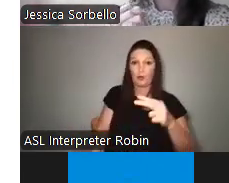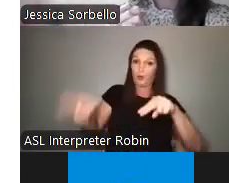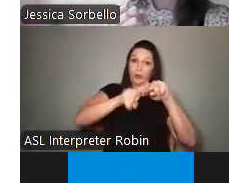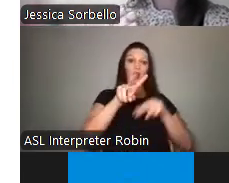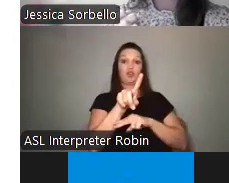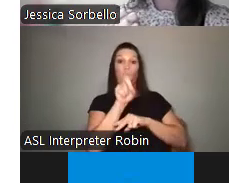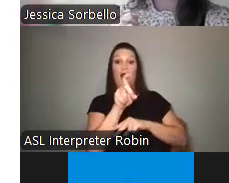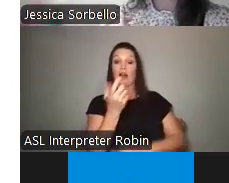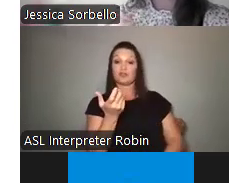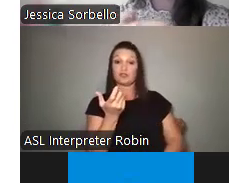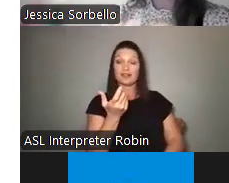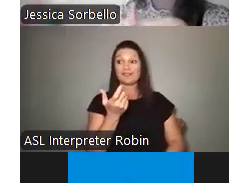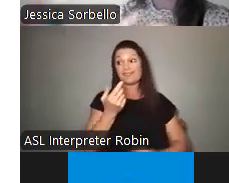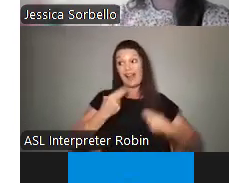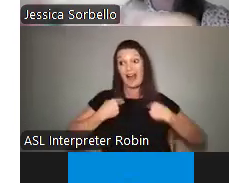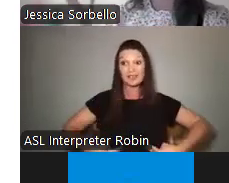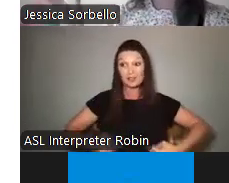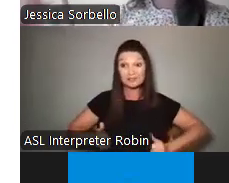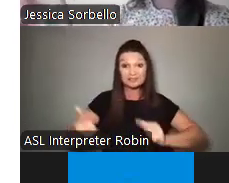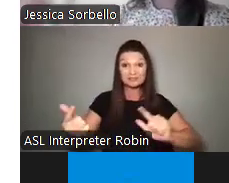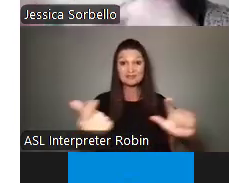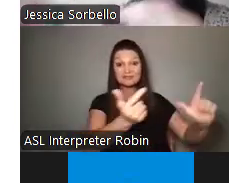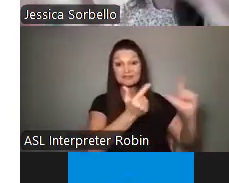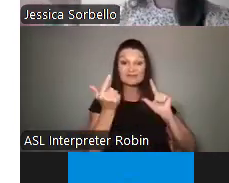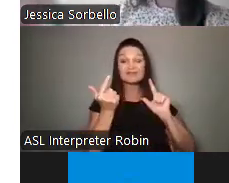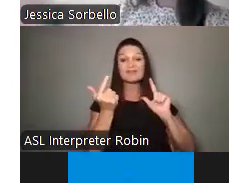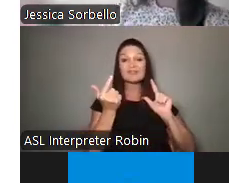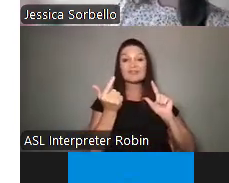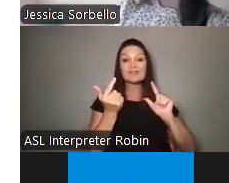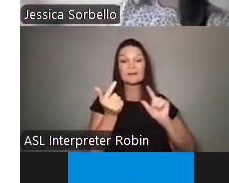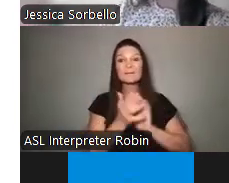chemically designed to experience 40 to 100 of